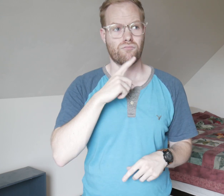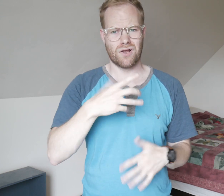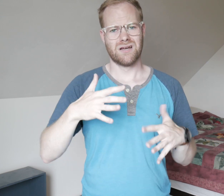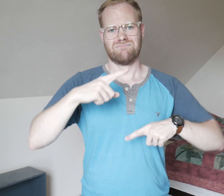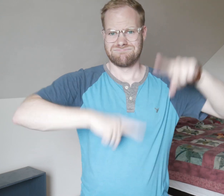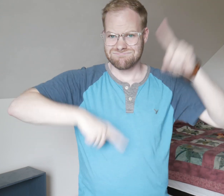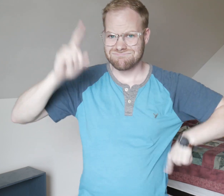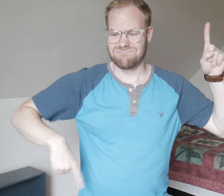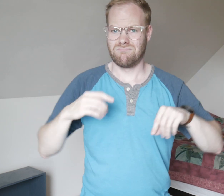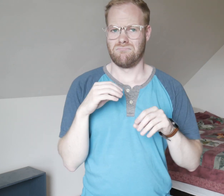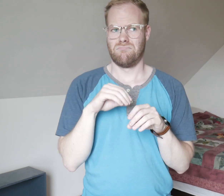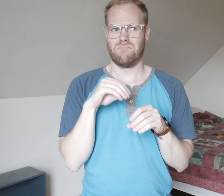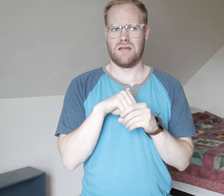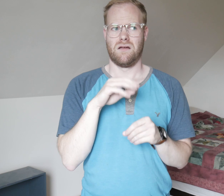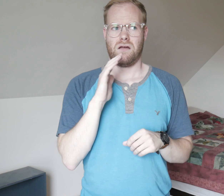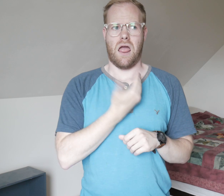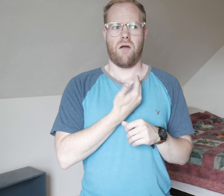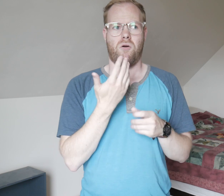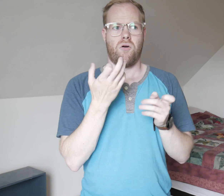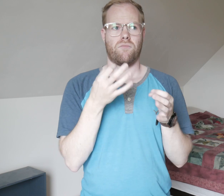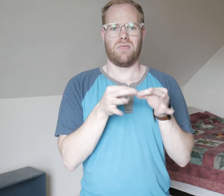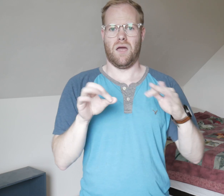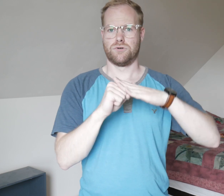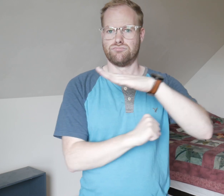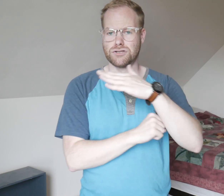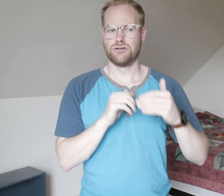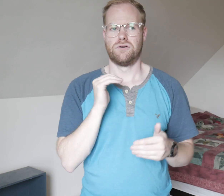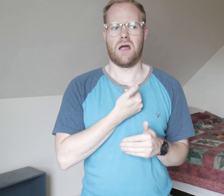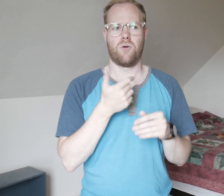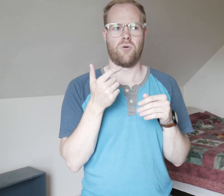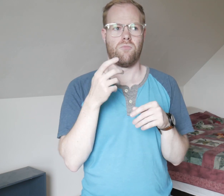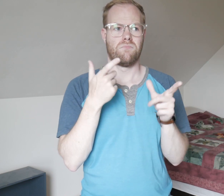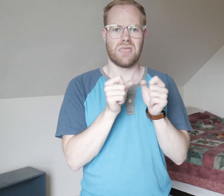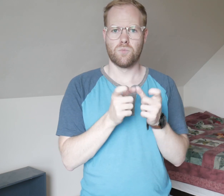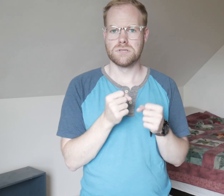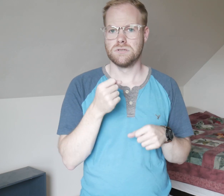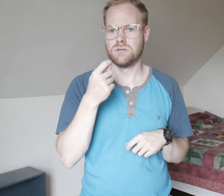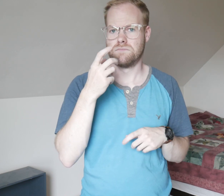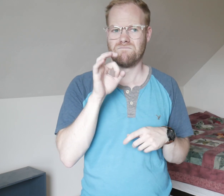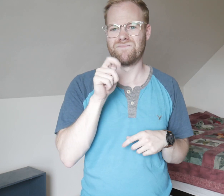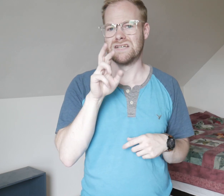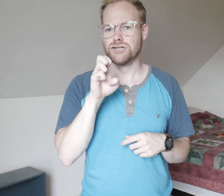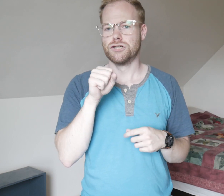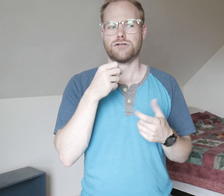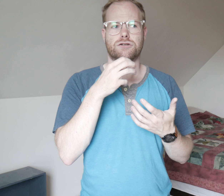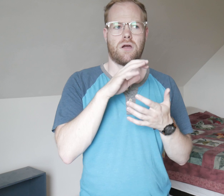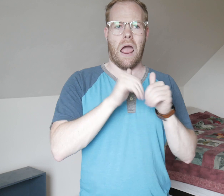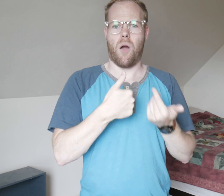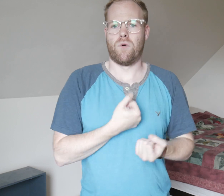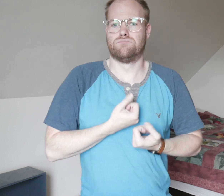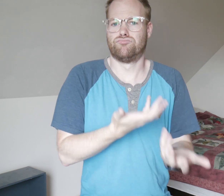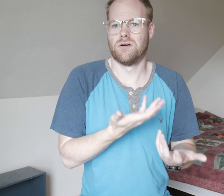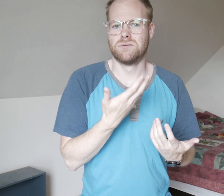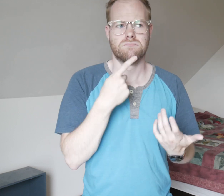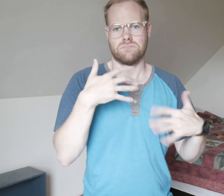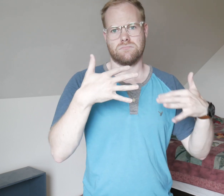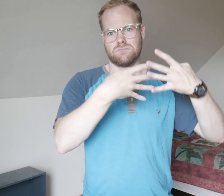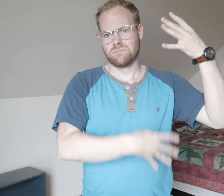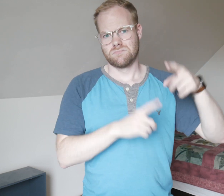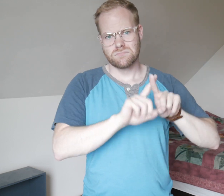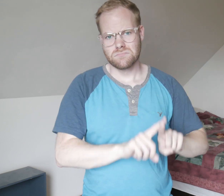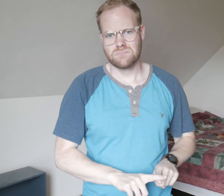is very varied in our language structure, our linguistic features, how we express, and all the different things.